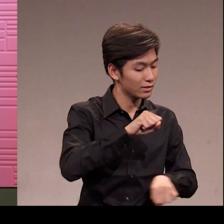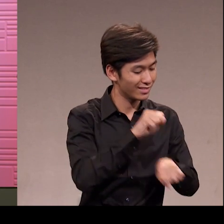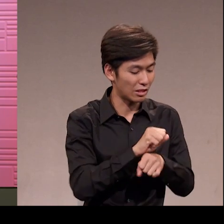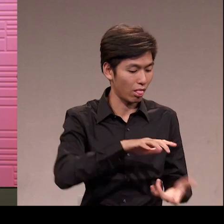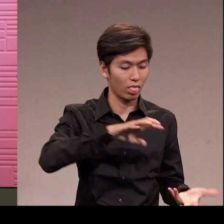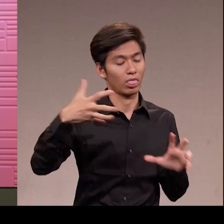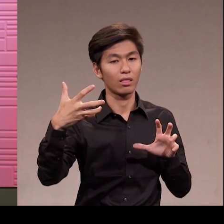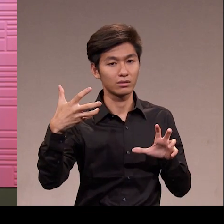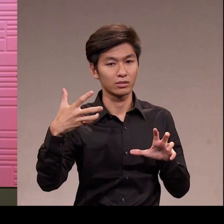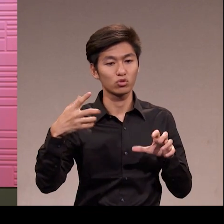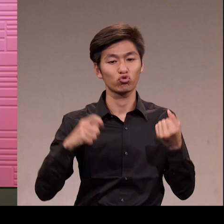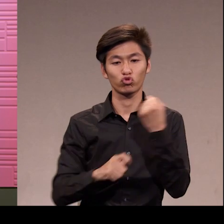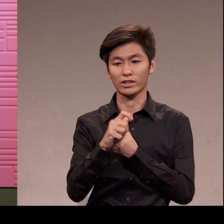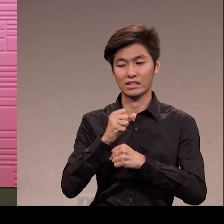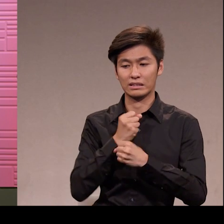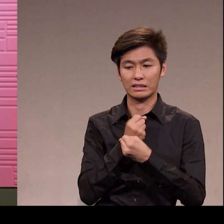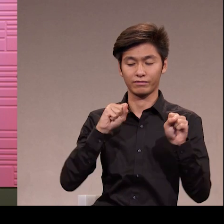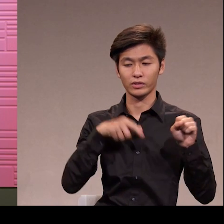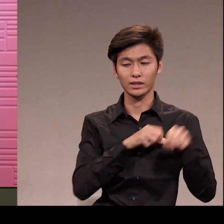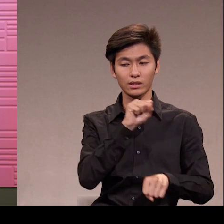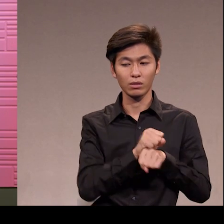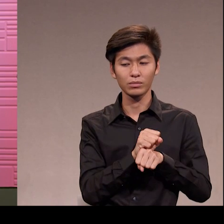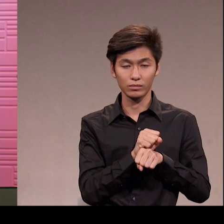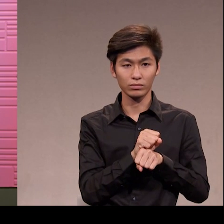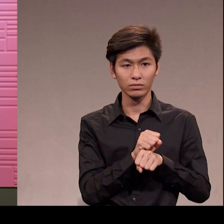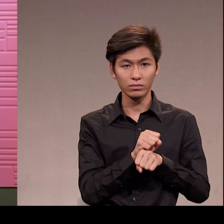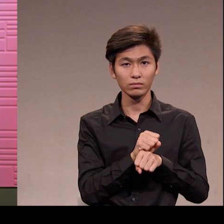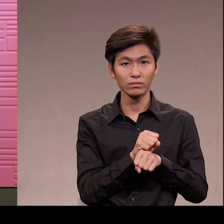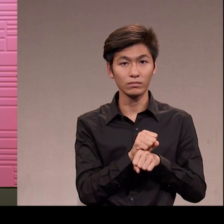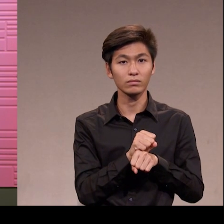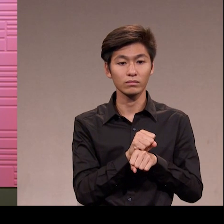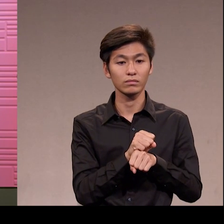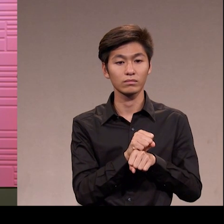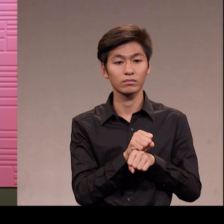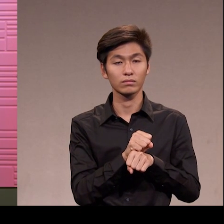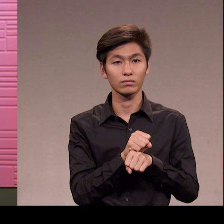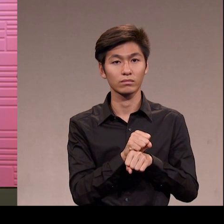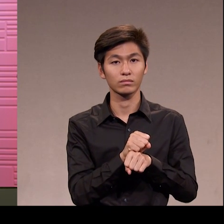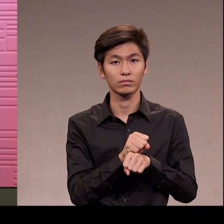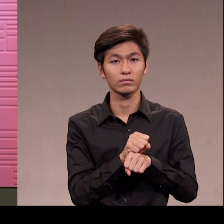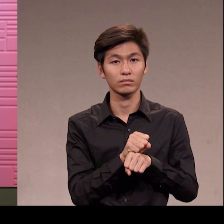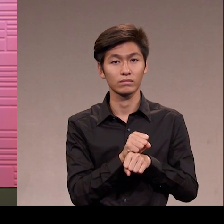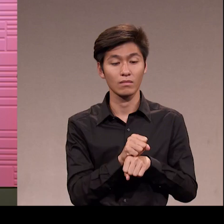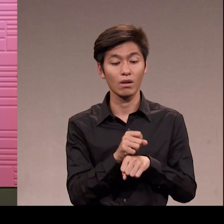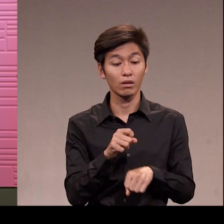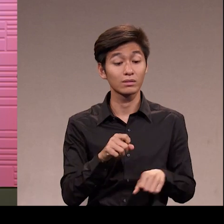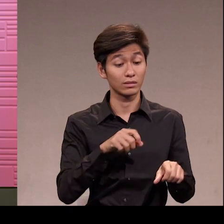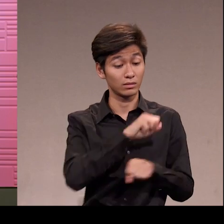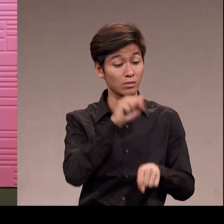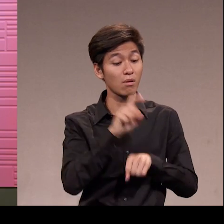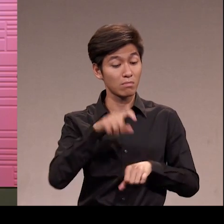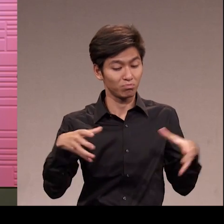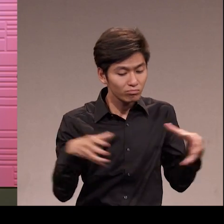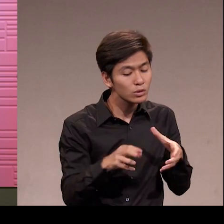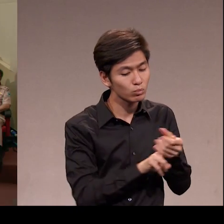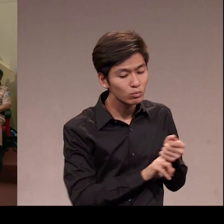and threaten our security and stability. We must be united so as to defend our interests,